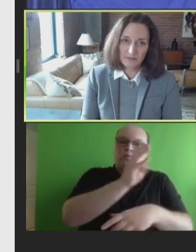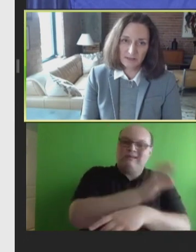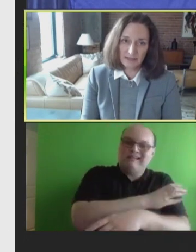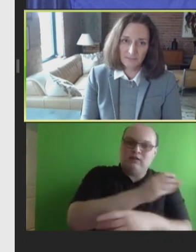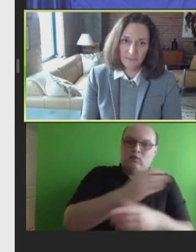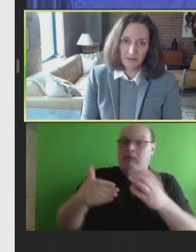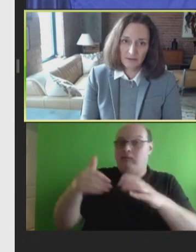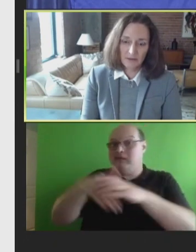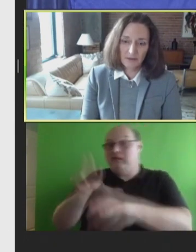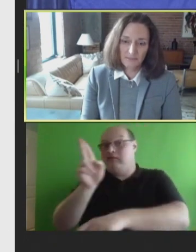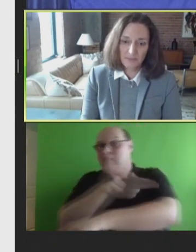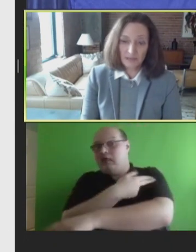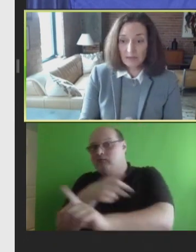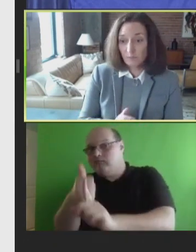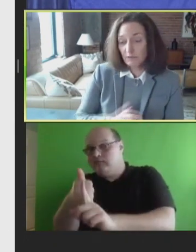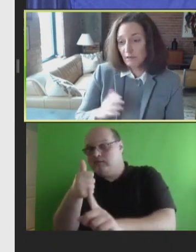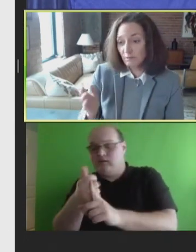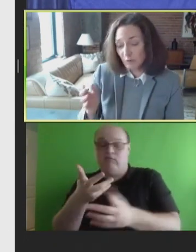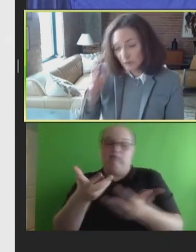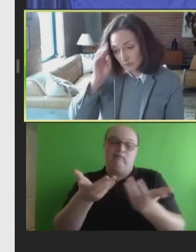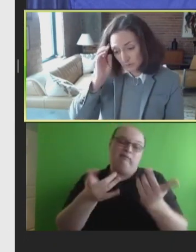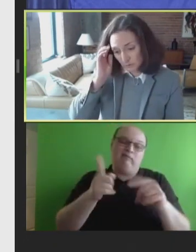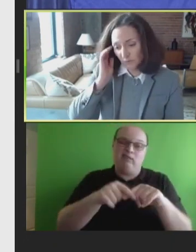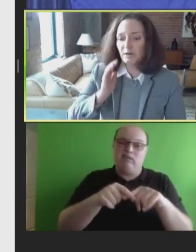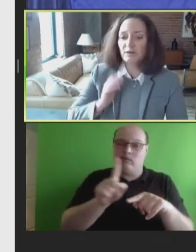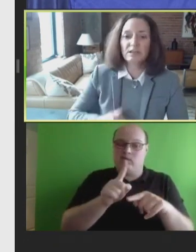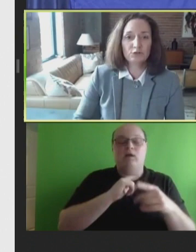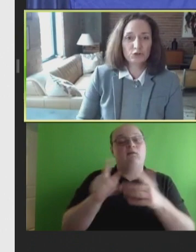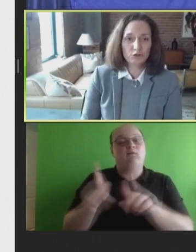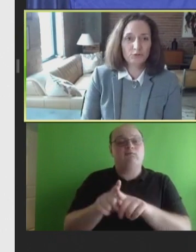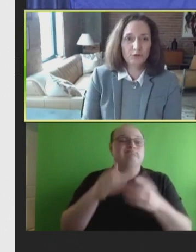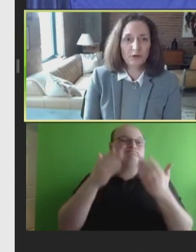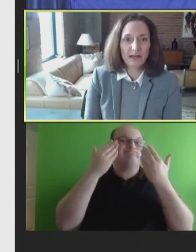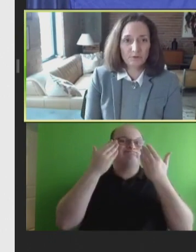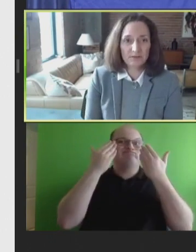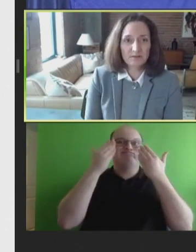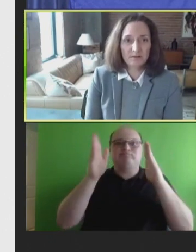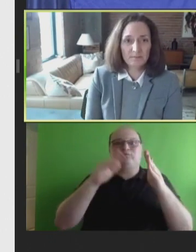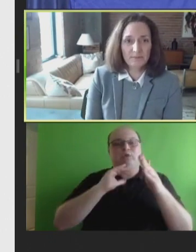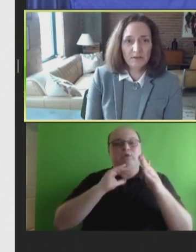hospital setting. And yet we -- and we also don't know about in year two for high-risk